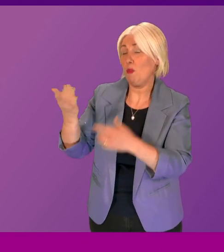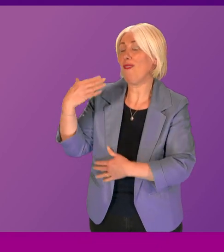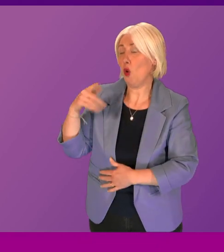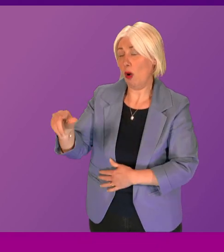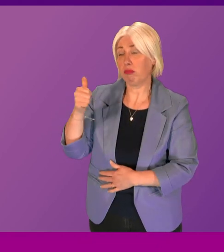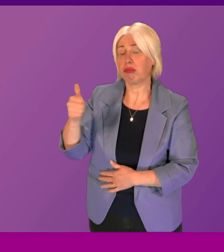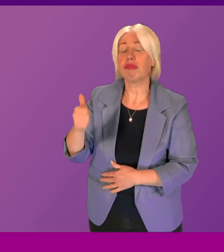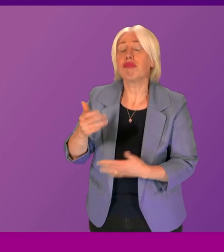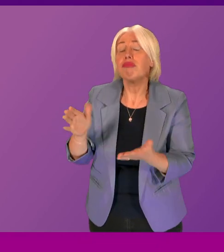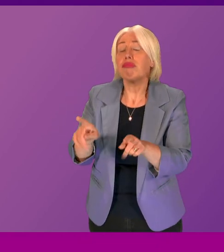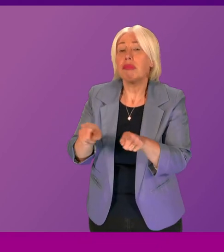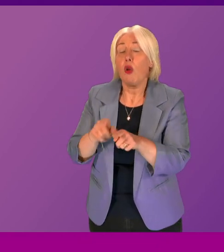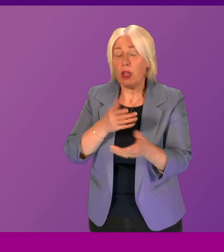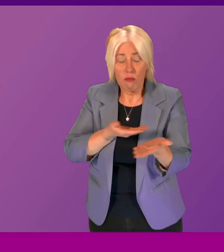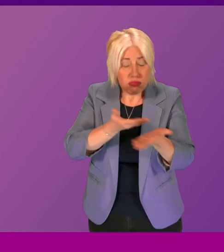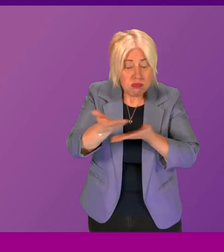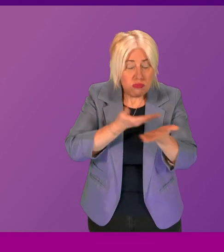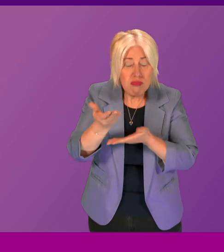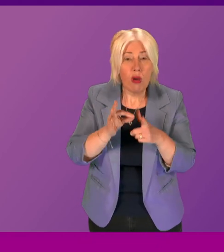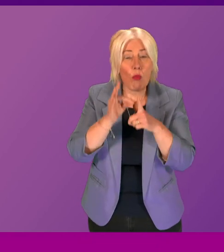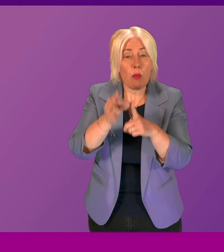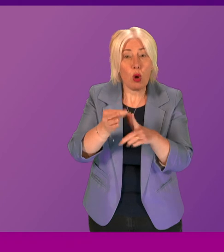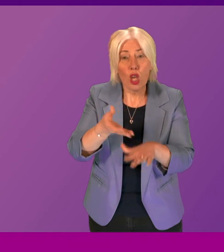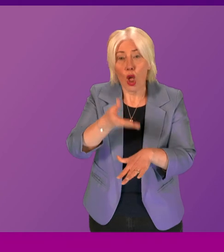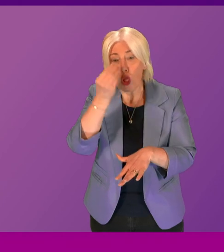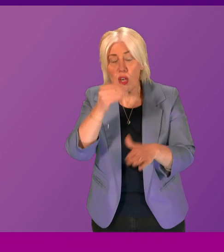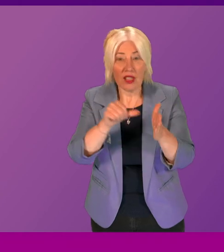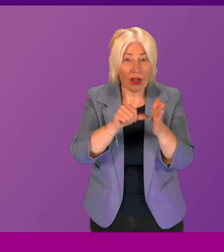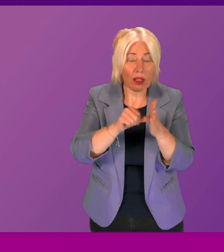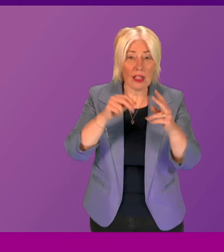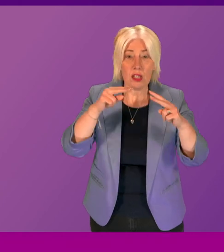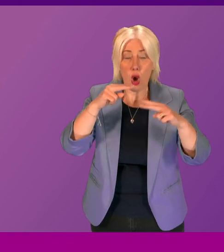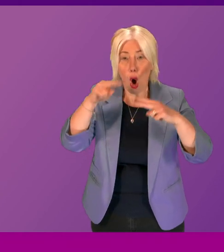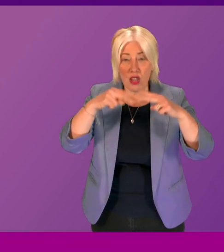We are consulting on the proposed learning disabilities, autism and neurodivergence bill,